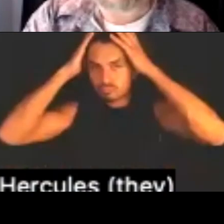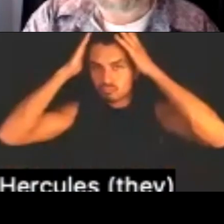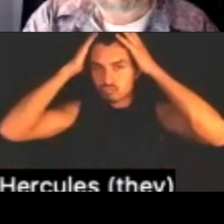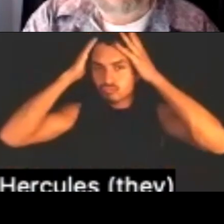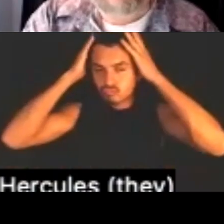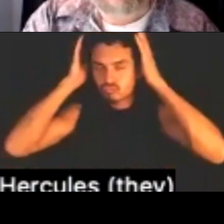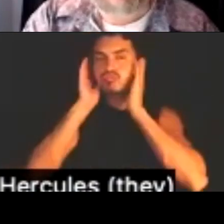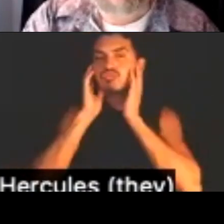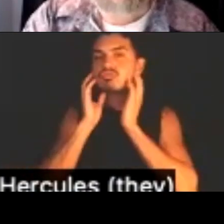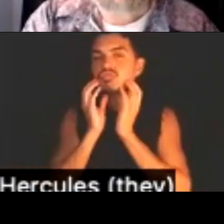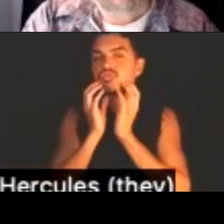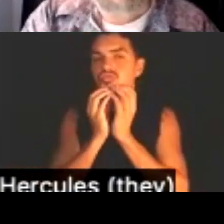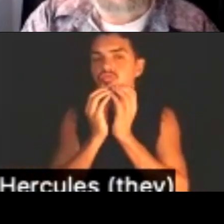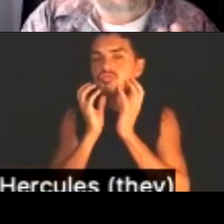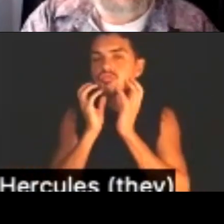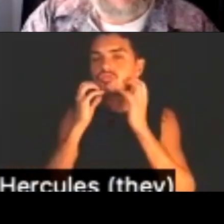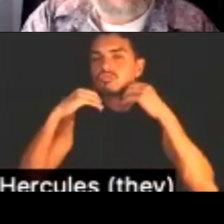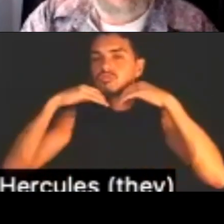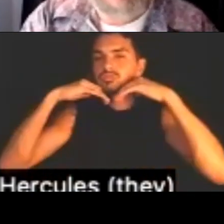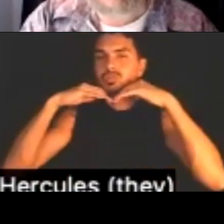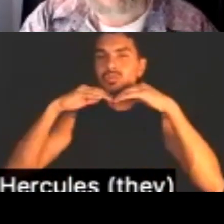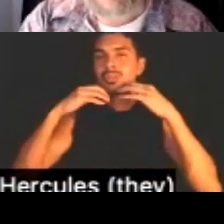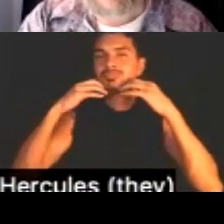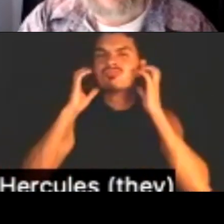that's a little scruffy right now, glasses,